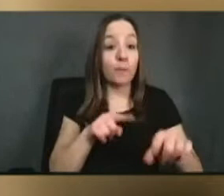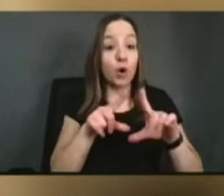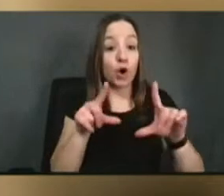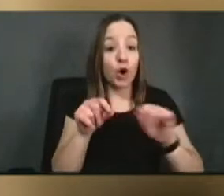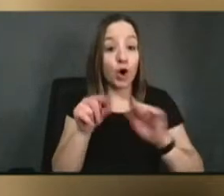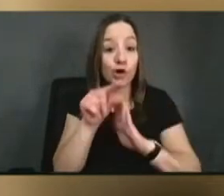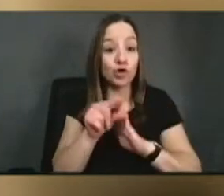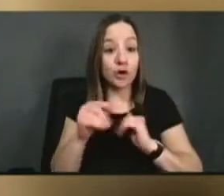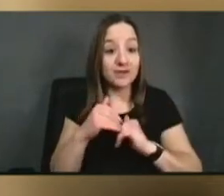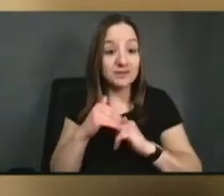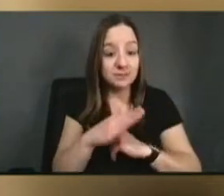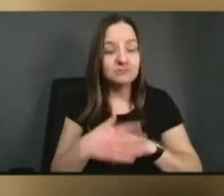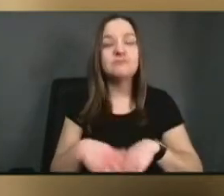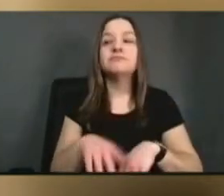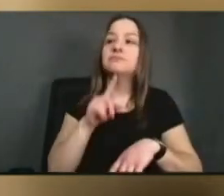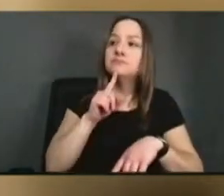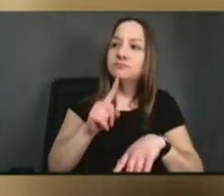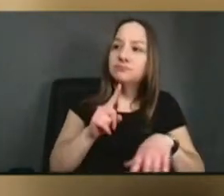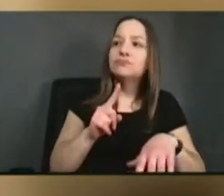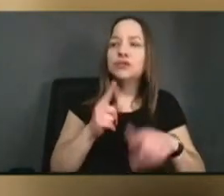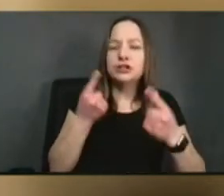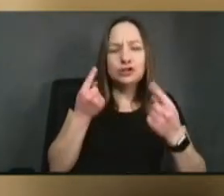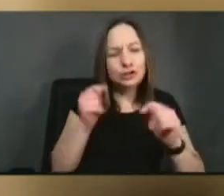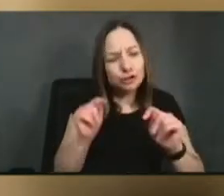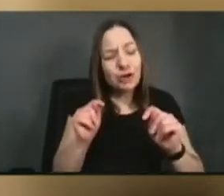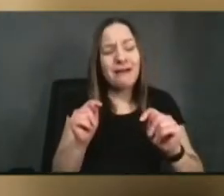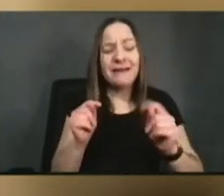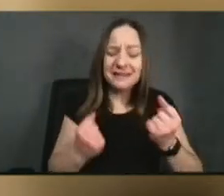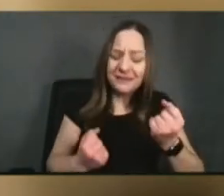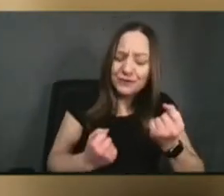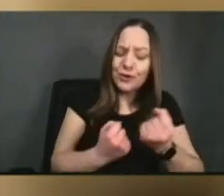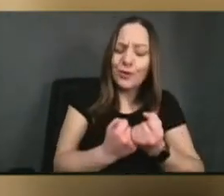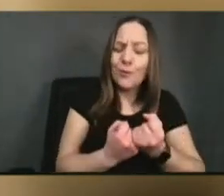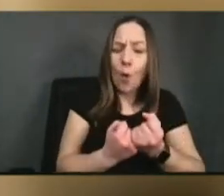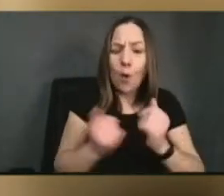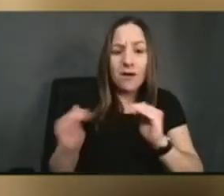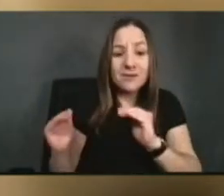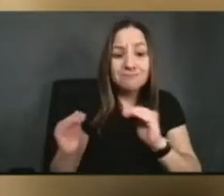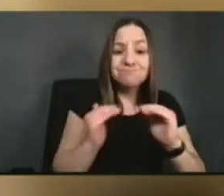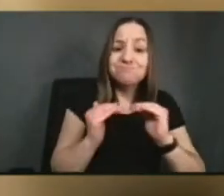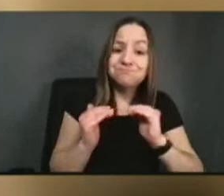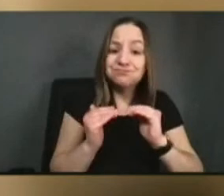date for the report cards submission. And really working